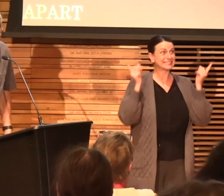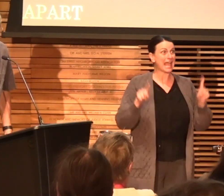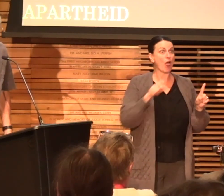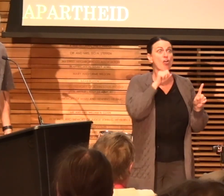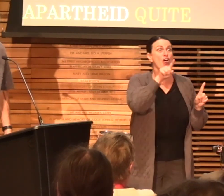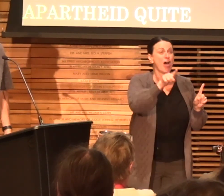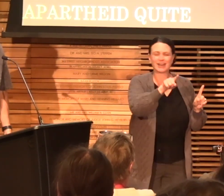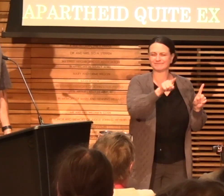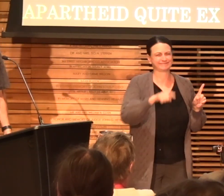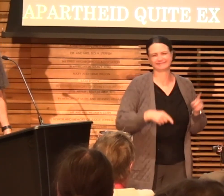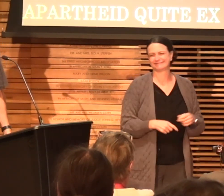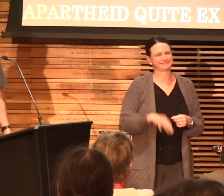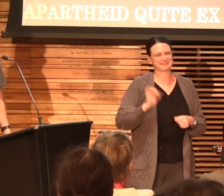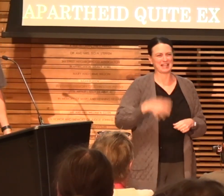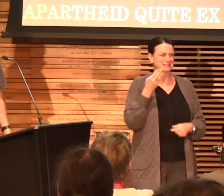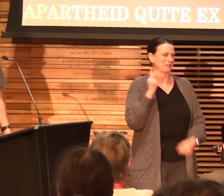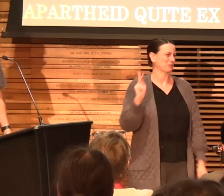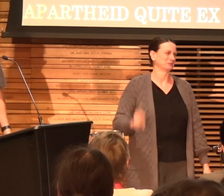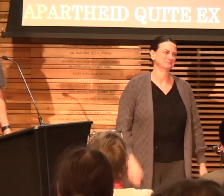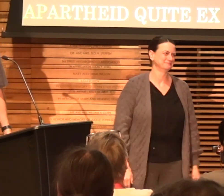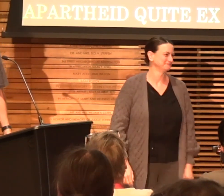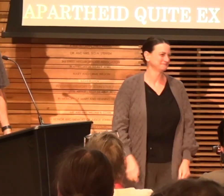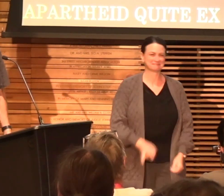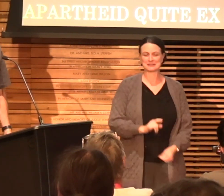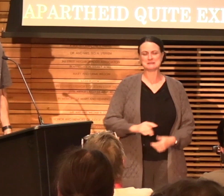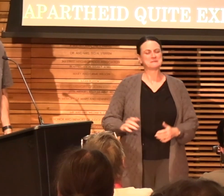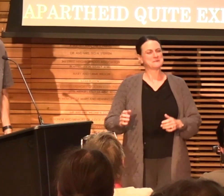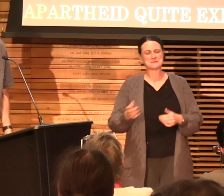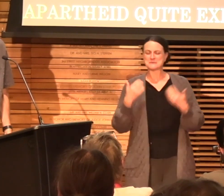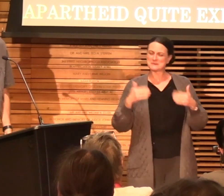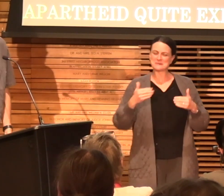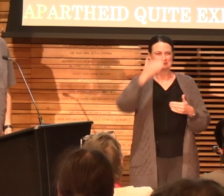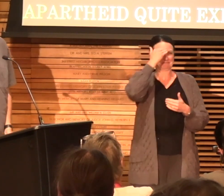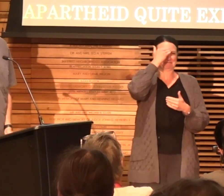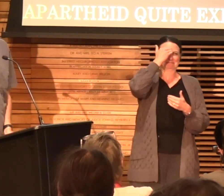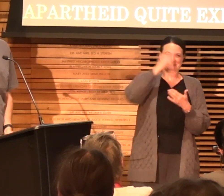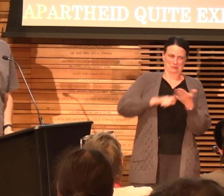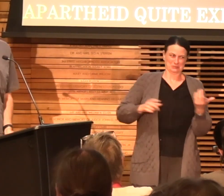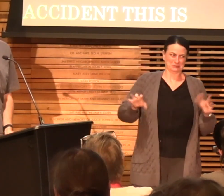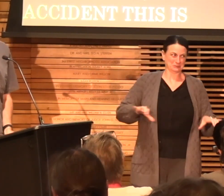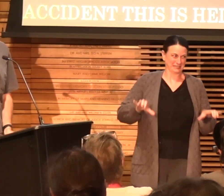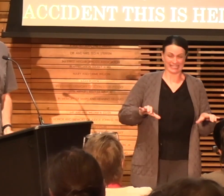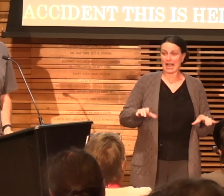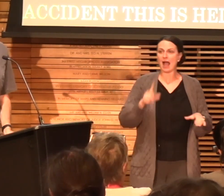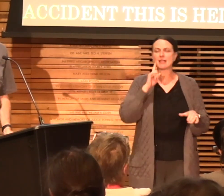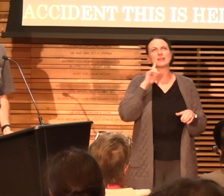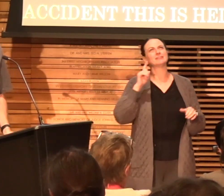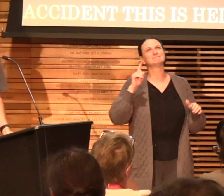This is Helen Keller, she's very sophisticated. The closest parallel that I'd find